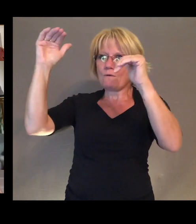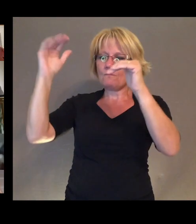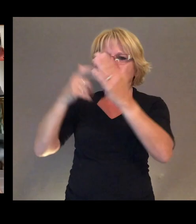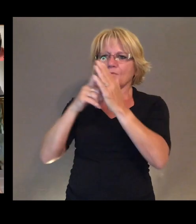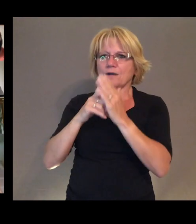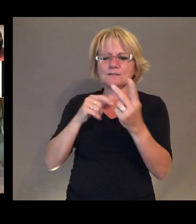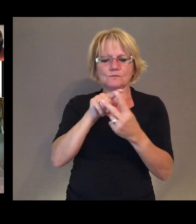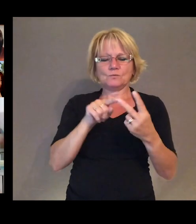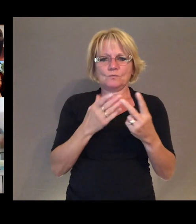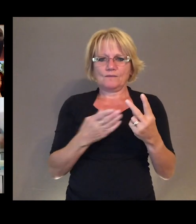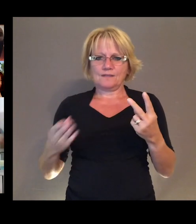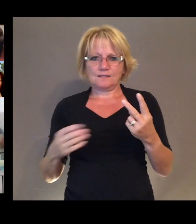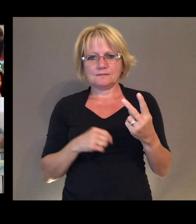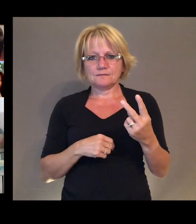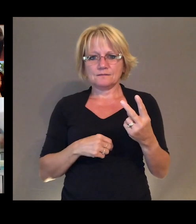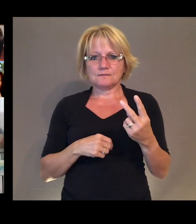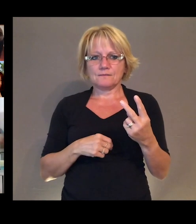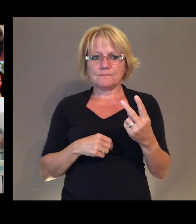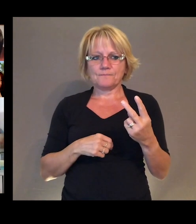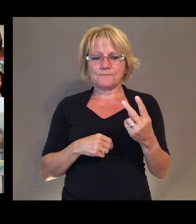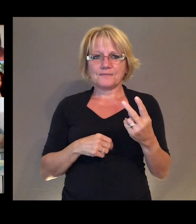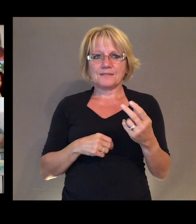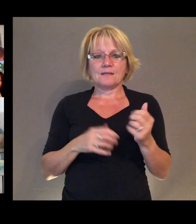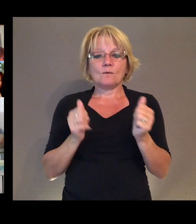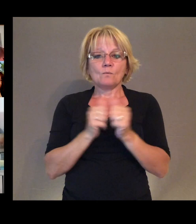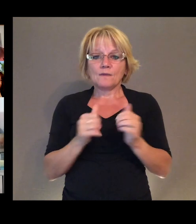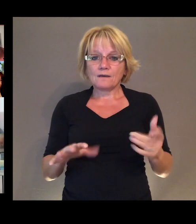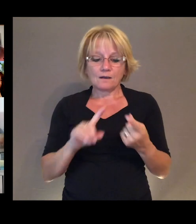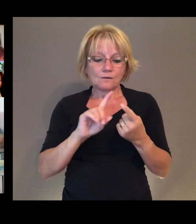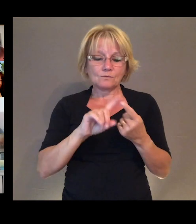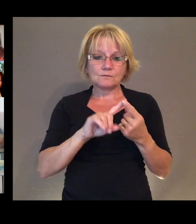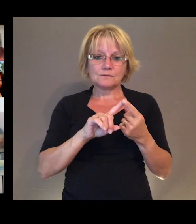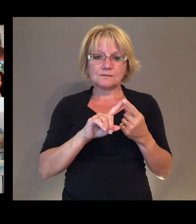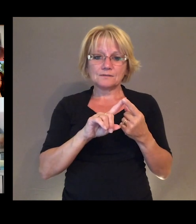you can't have hope if you don't have agency, that is the belief that you can help